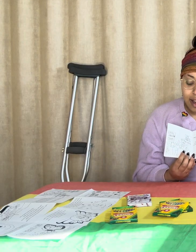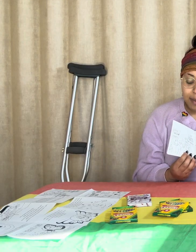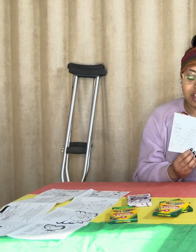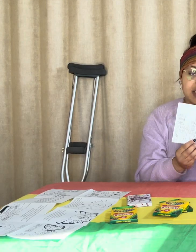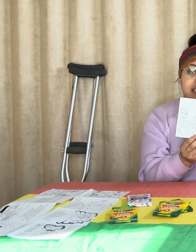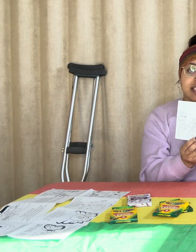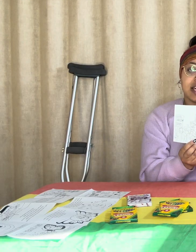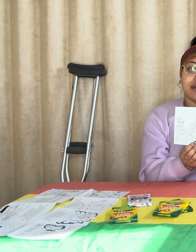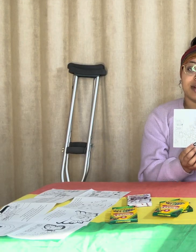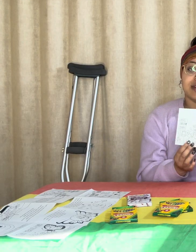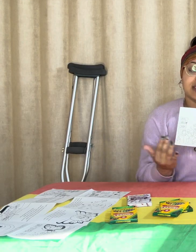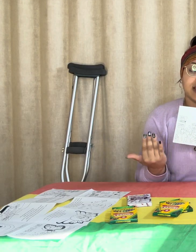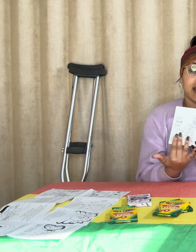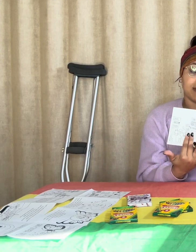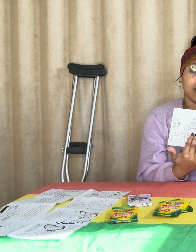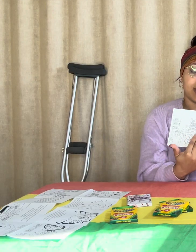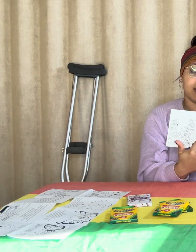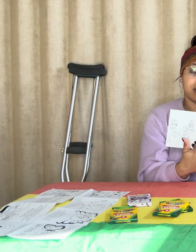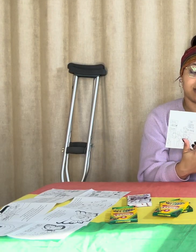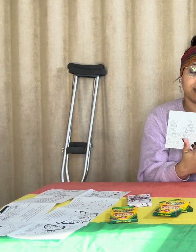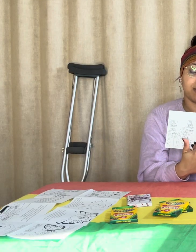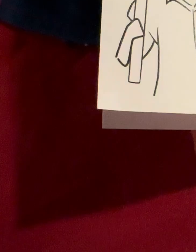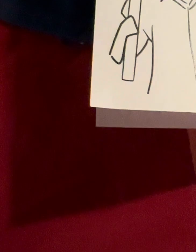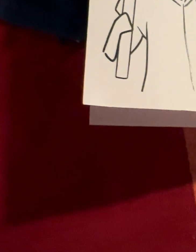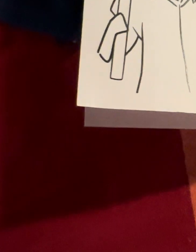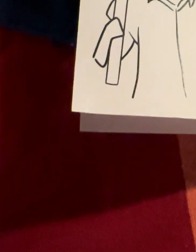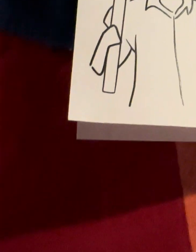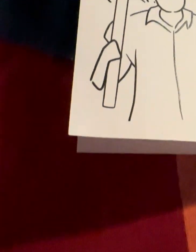And just, that's kind of what you see, kind of going into further. Just like the little